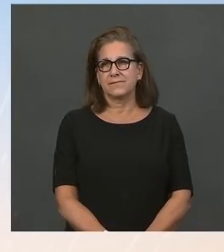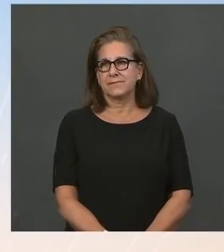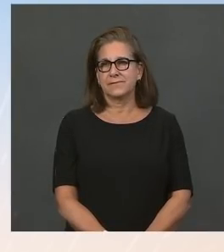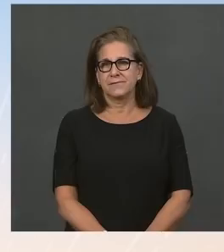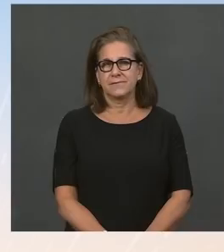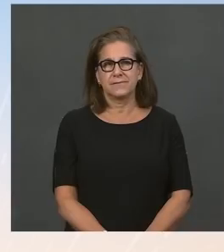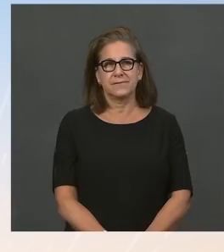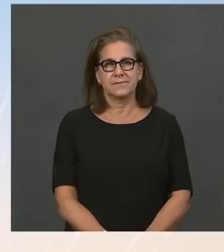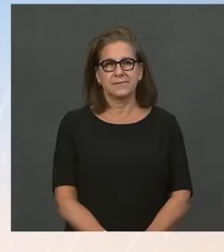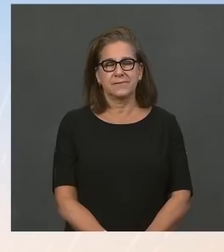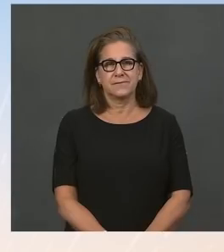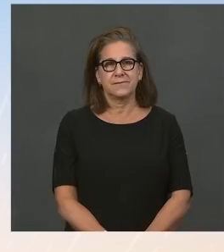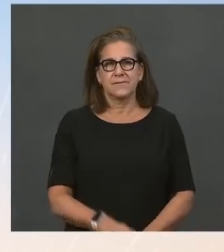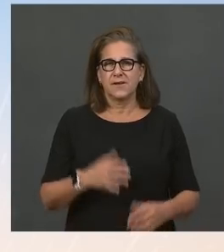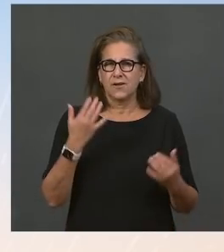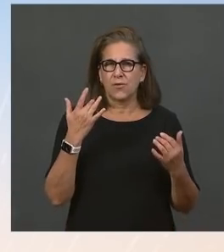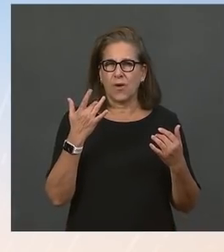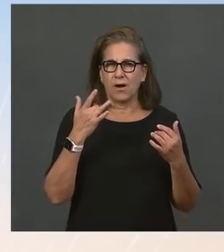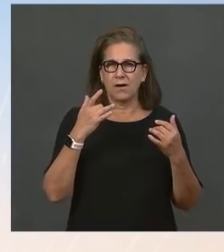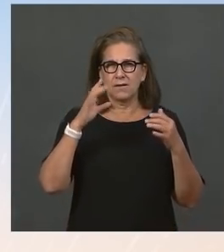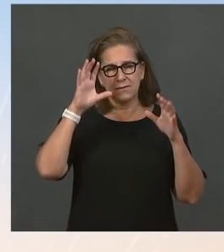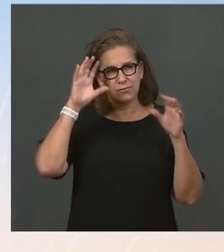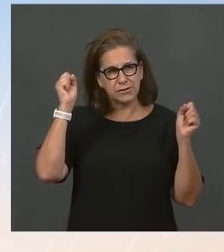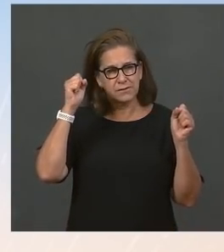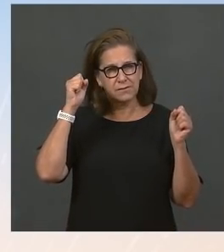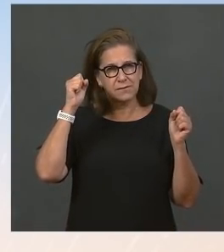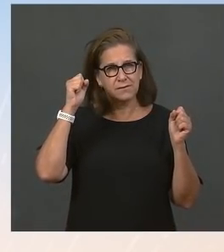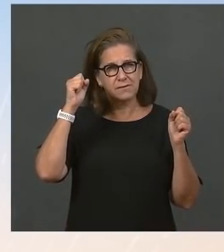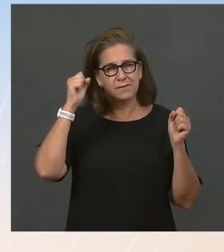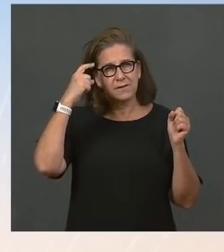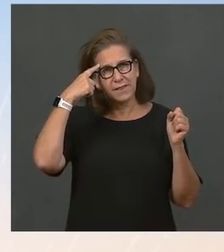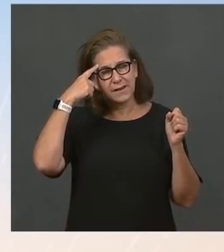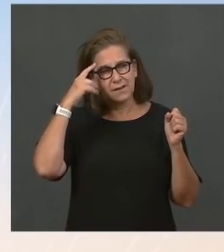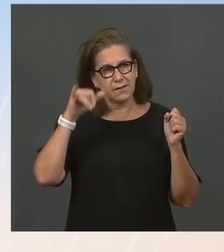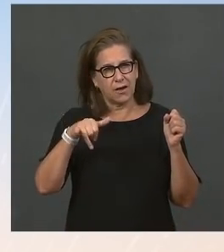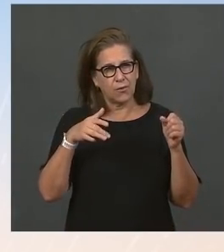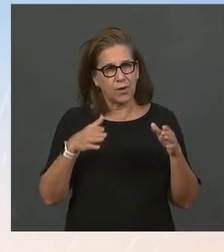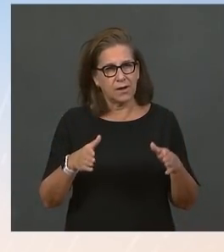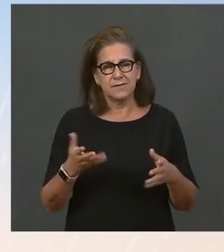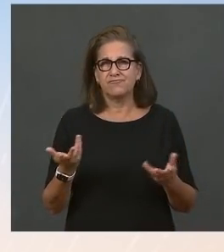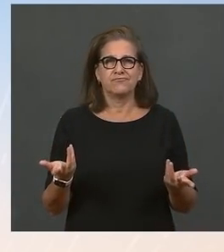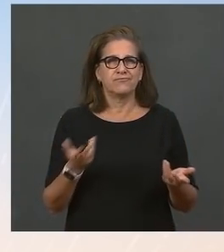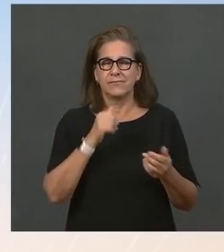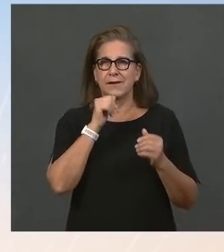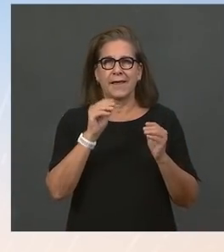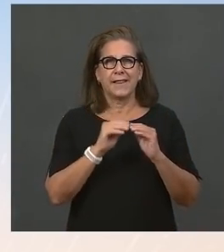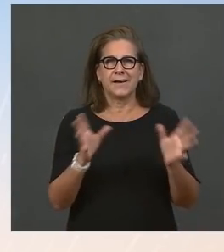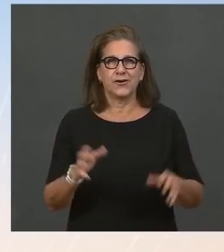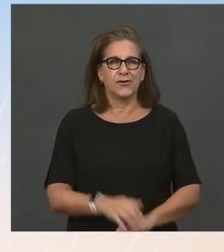given how difficult things have been up to this point, that he'll have another bite at the apple to sort of make these programs more enduring,